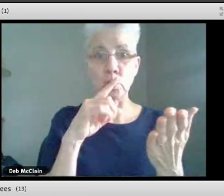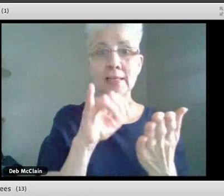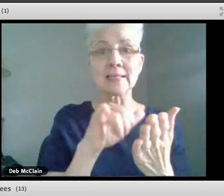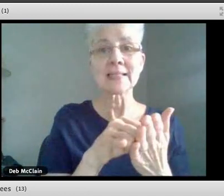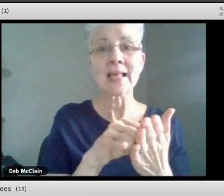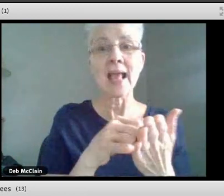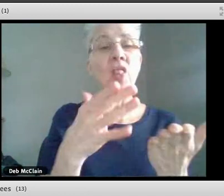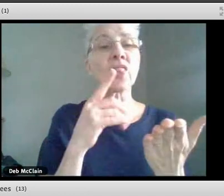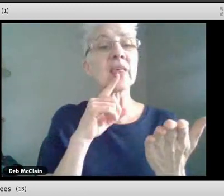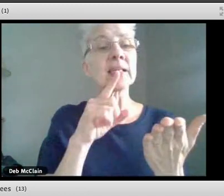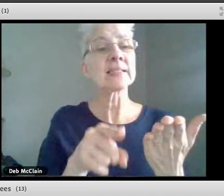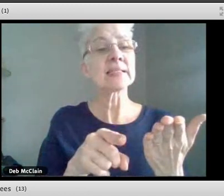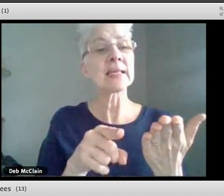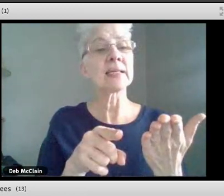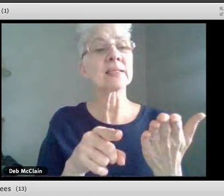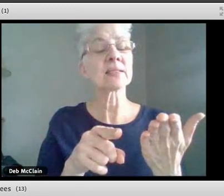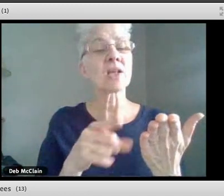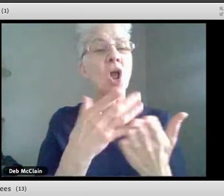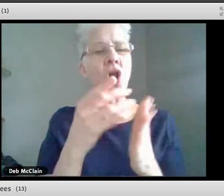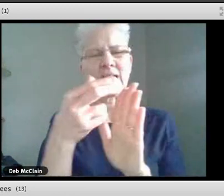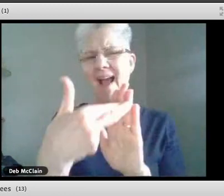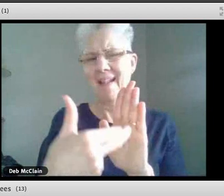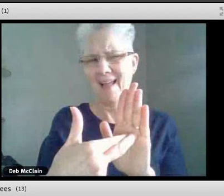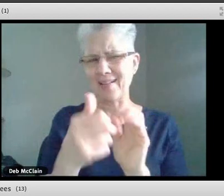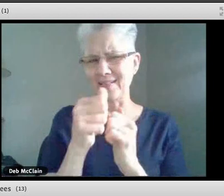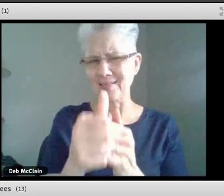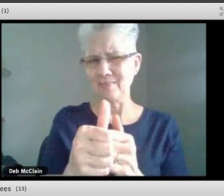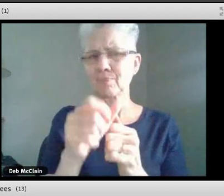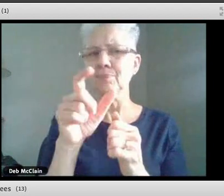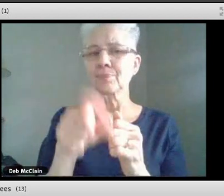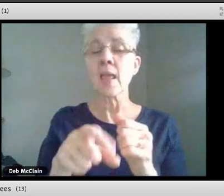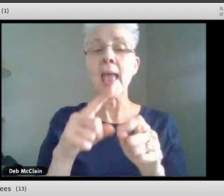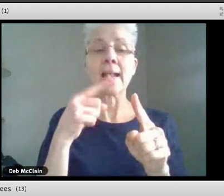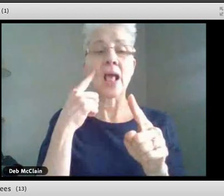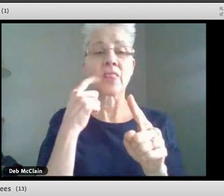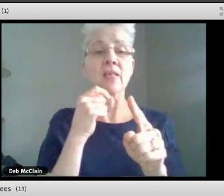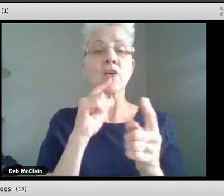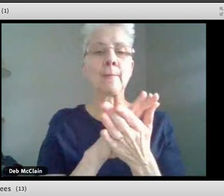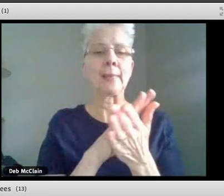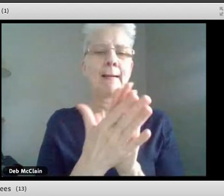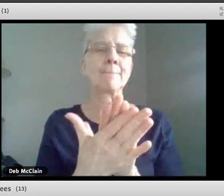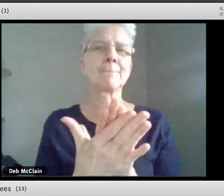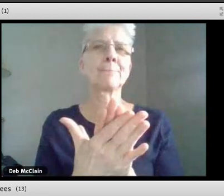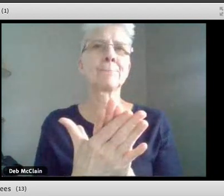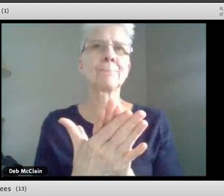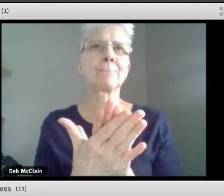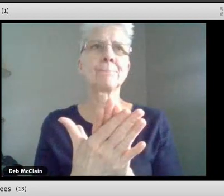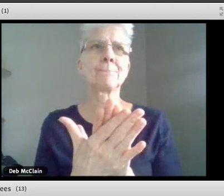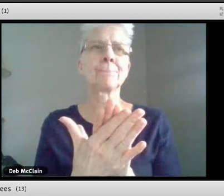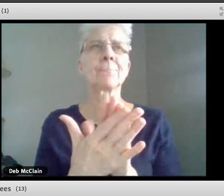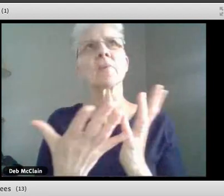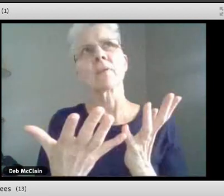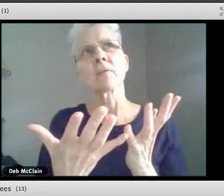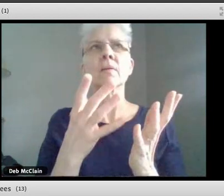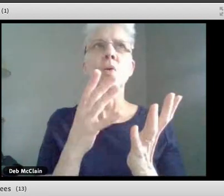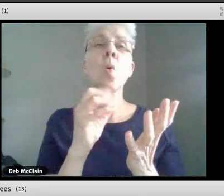These are guidelines, and I believe that they're going to become... They actually have become part of the 508.